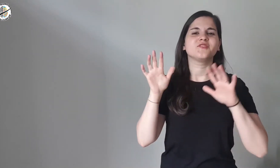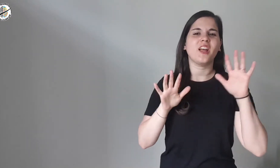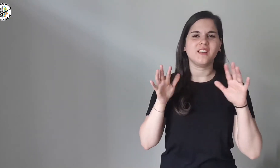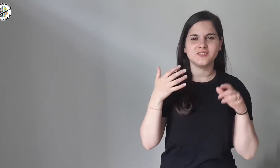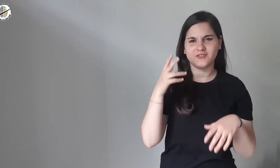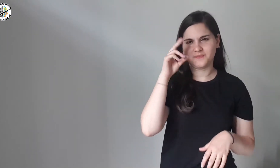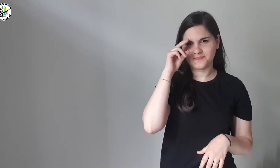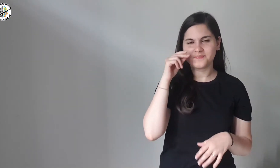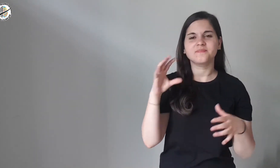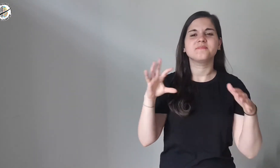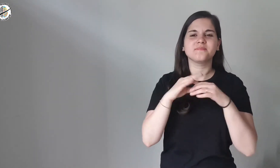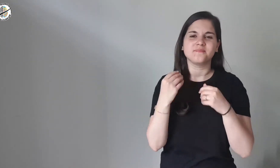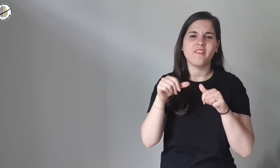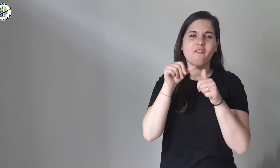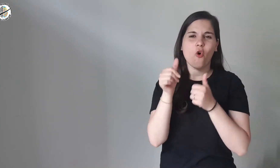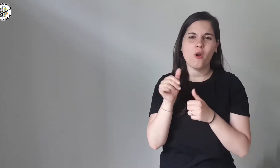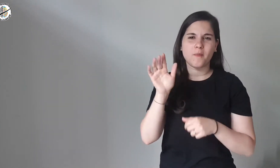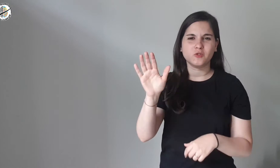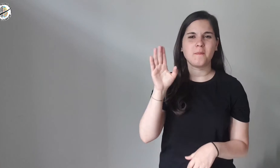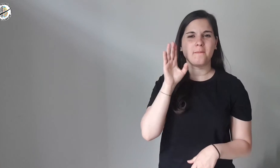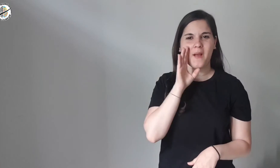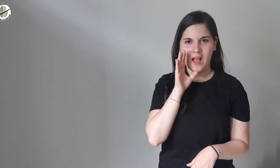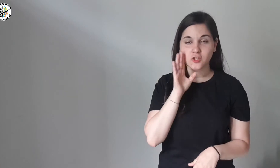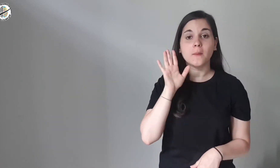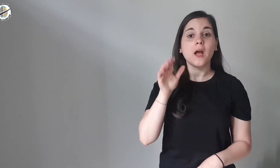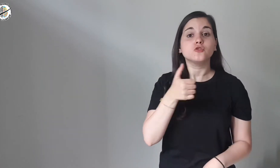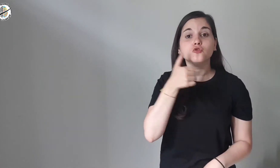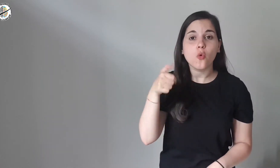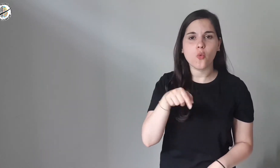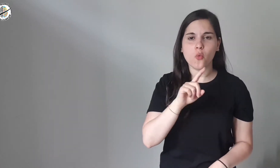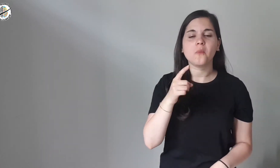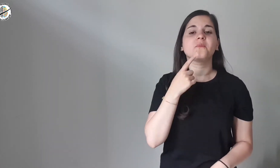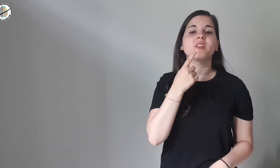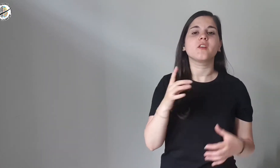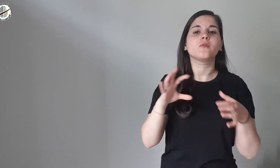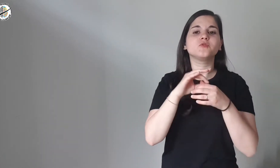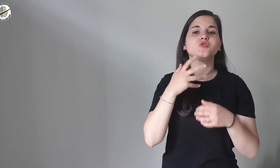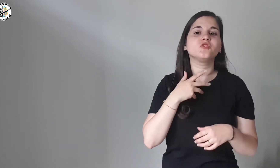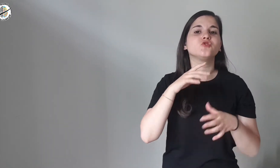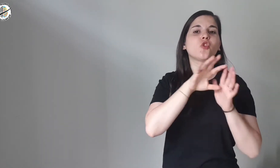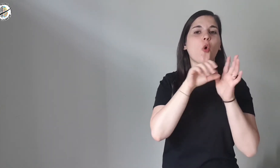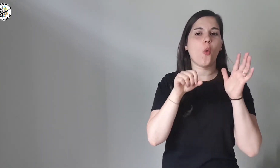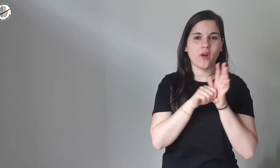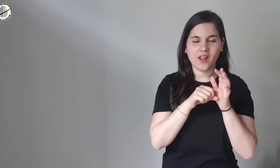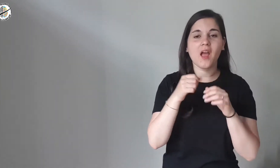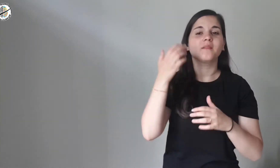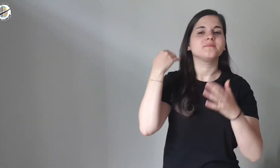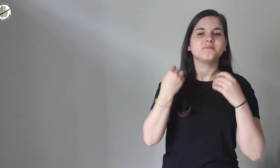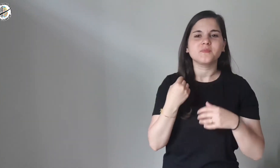This well-known gesture recalls the shape of the male genitals, but it is not only for this. They say it has a connection with a story